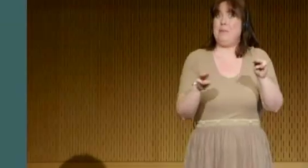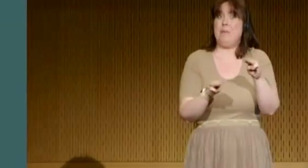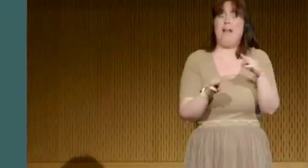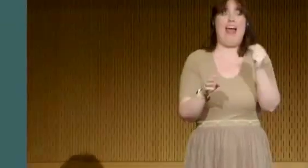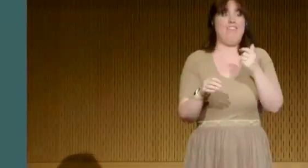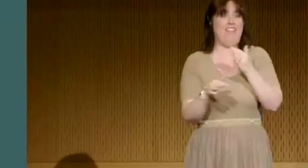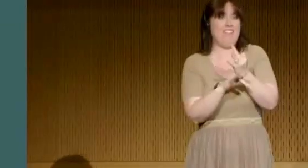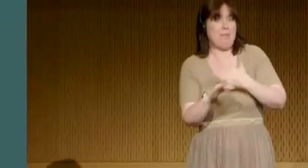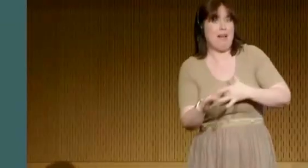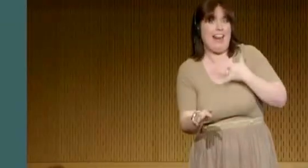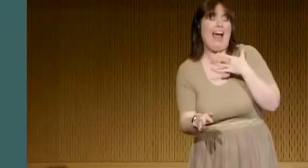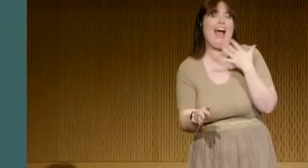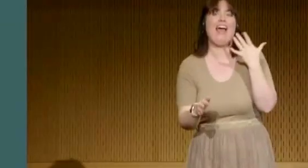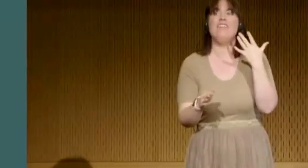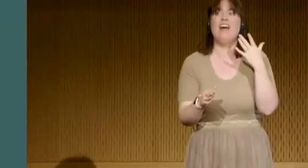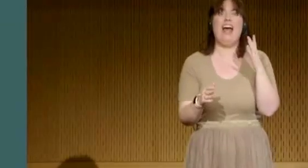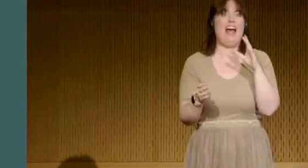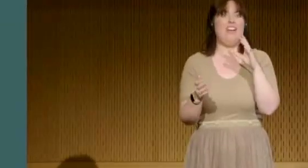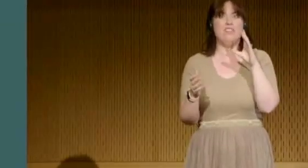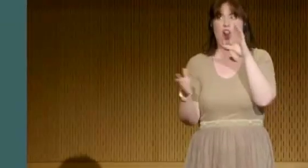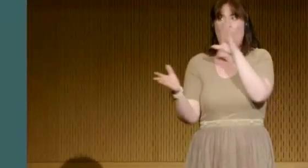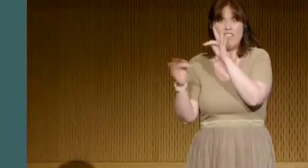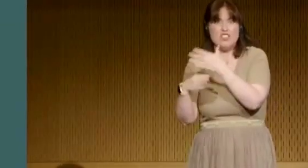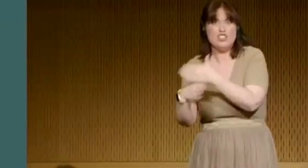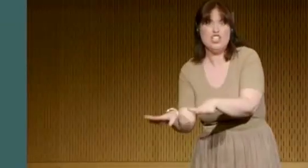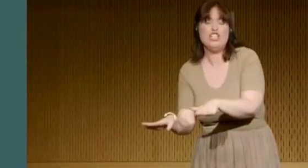lives going on. They're picking up kids from school. They've got part-time work to keep things